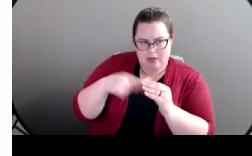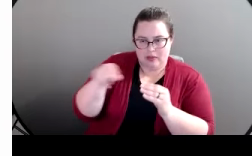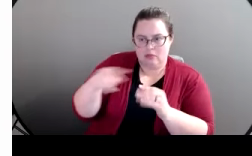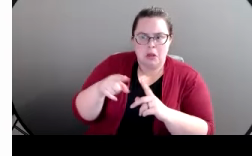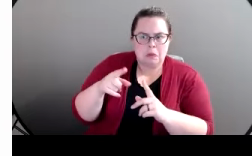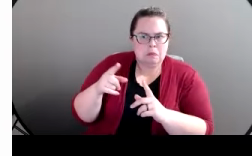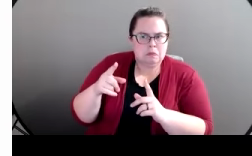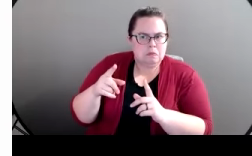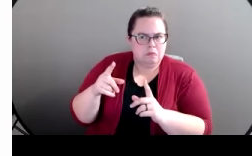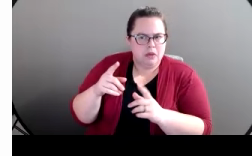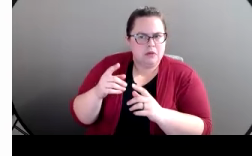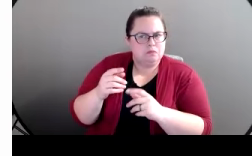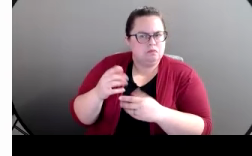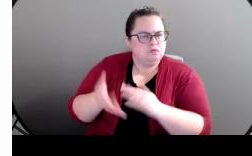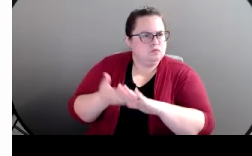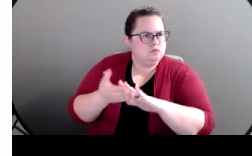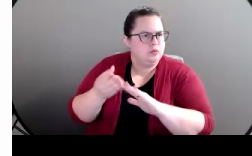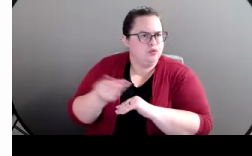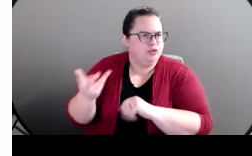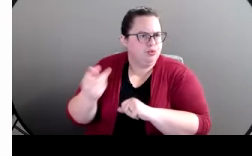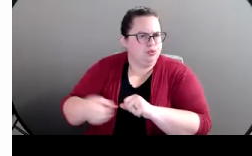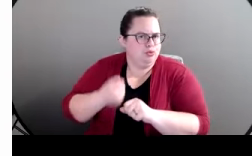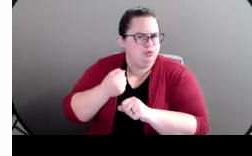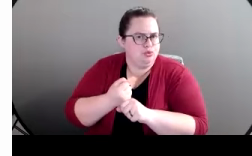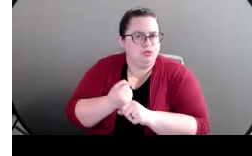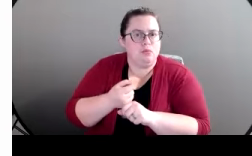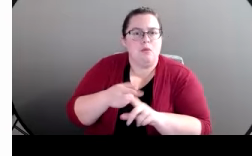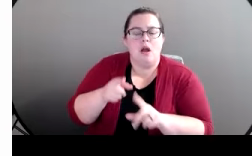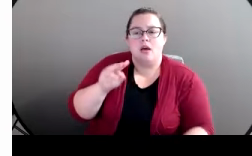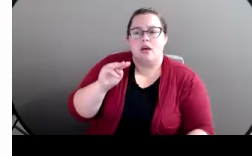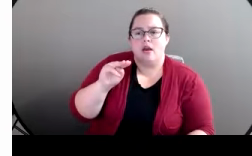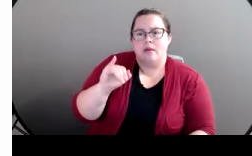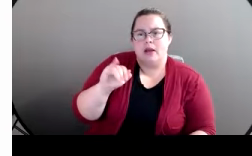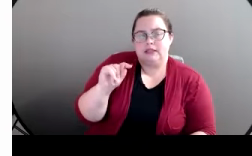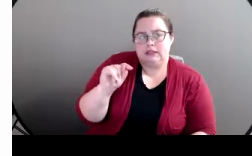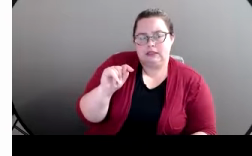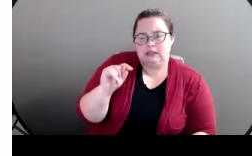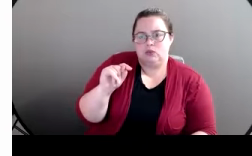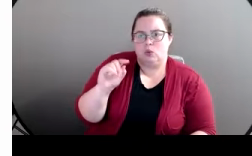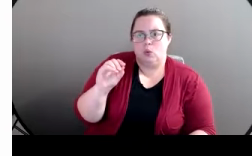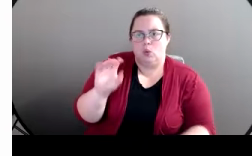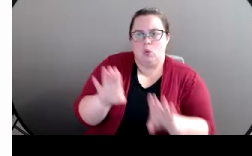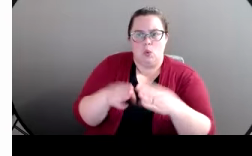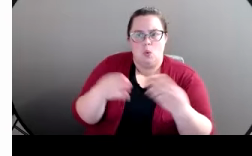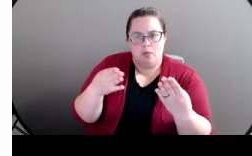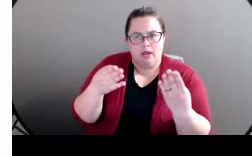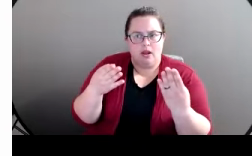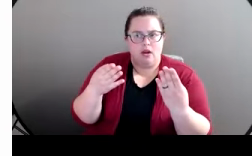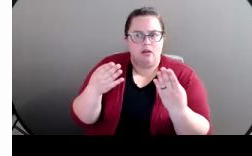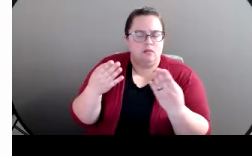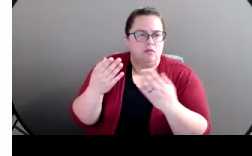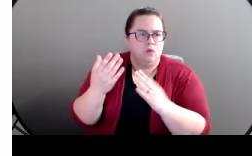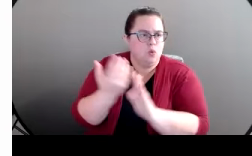So, this is, MIT open courseware database.